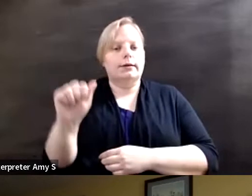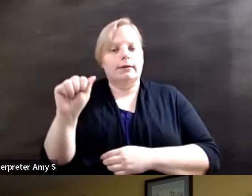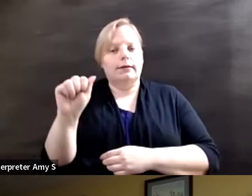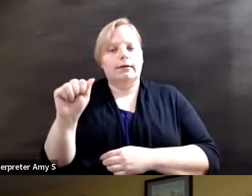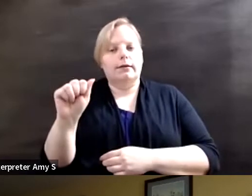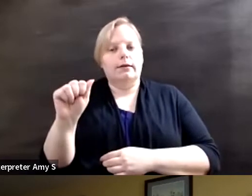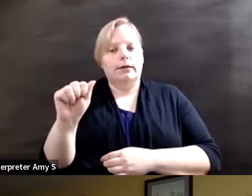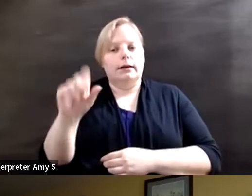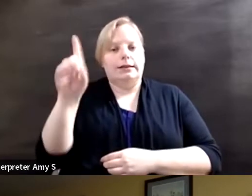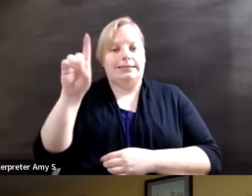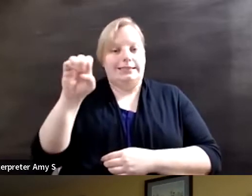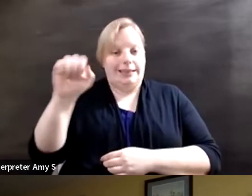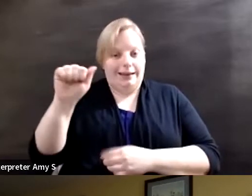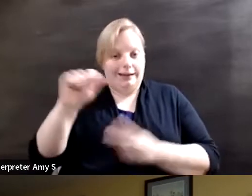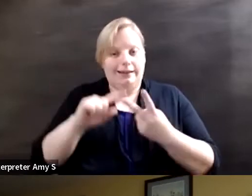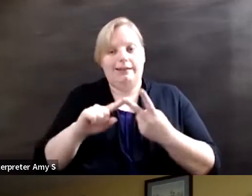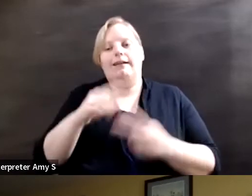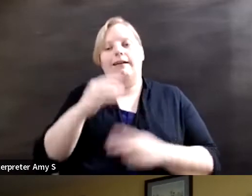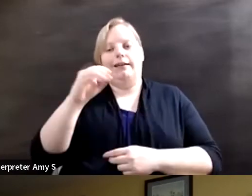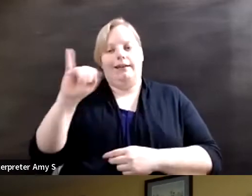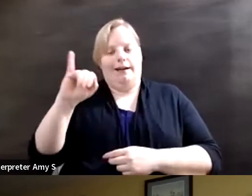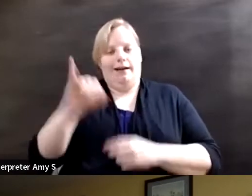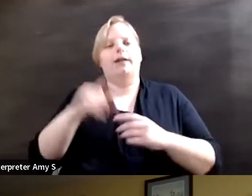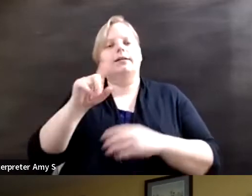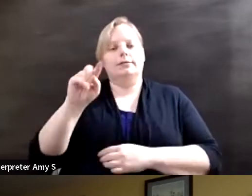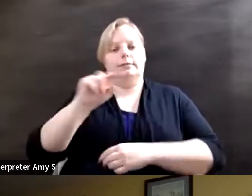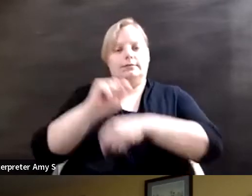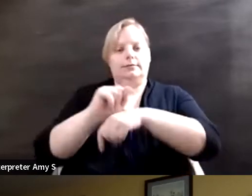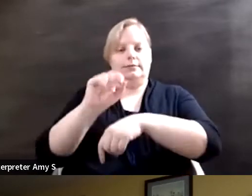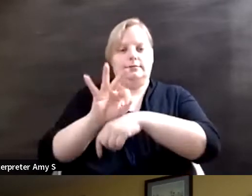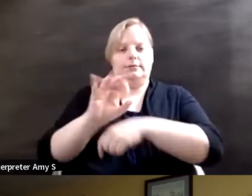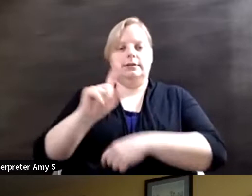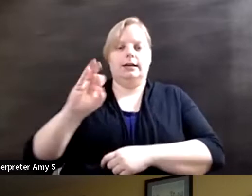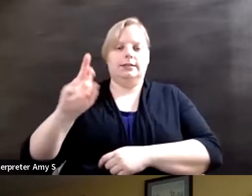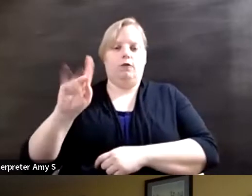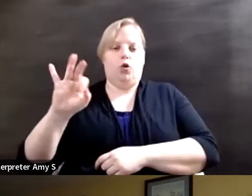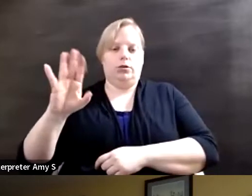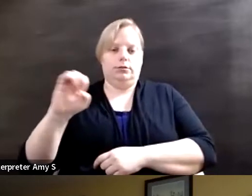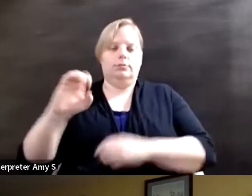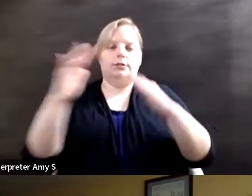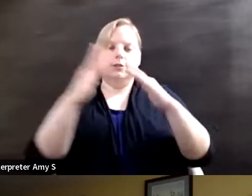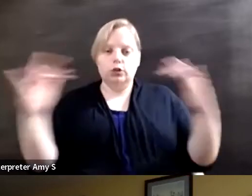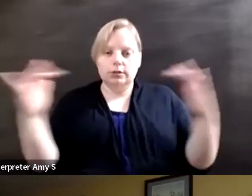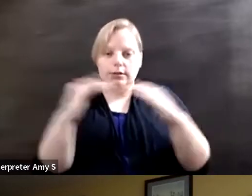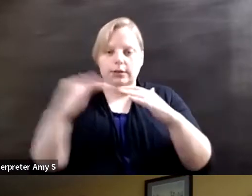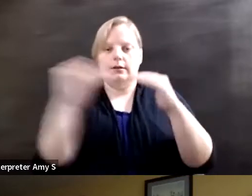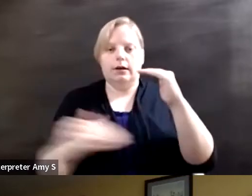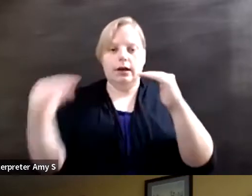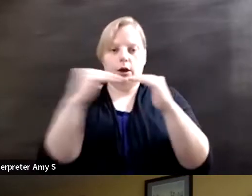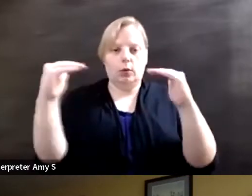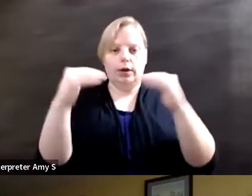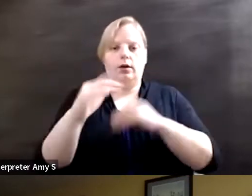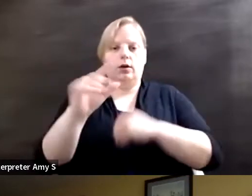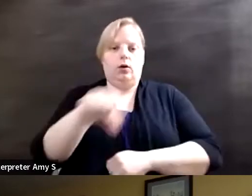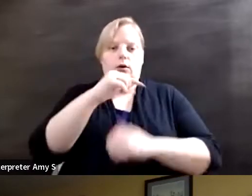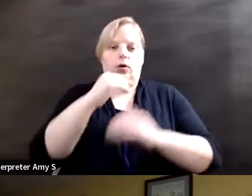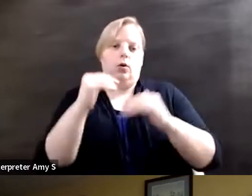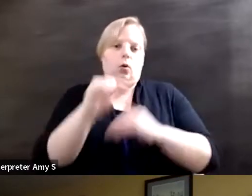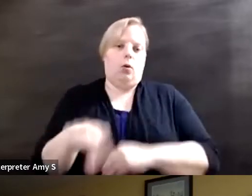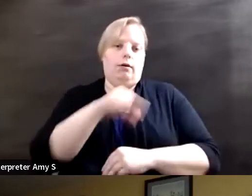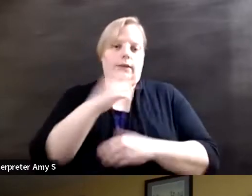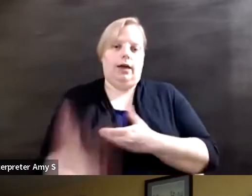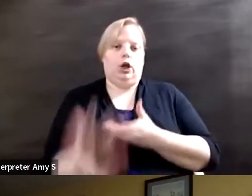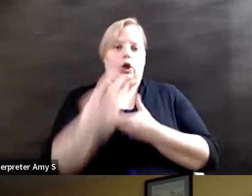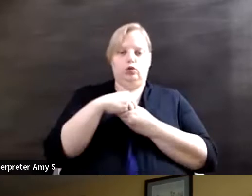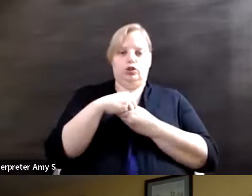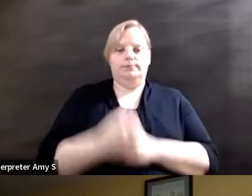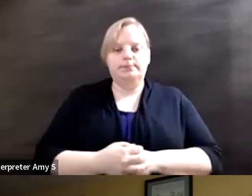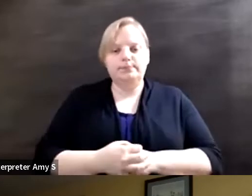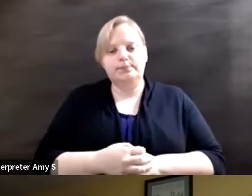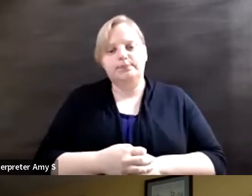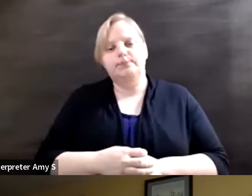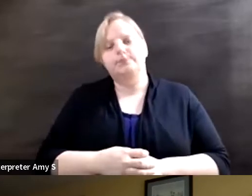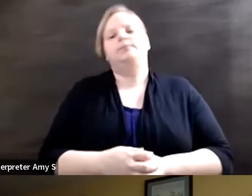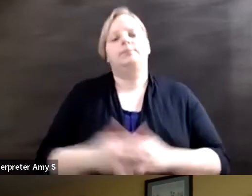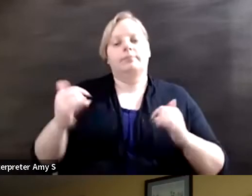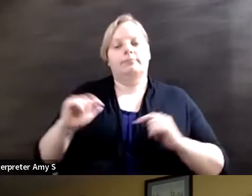DEAI Task Force, Diversity, Equity, Accessibility and Inclusion. I'm turning it over to you, Rory,